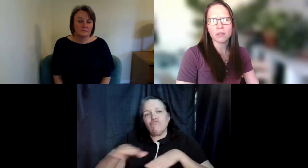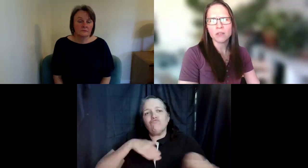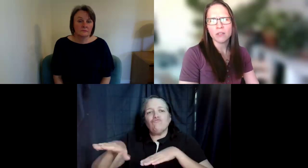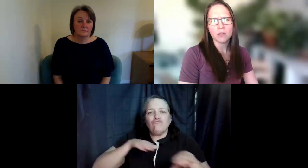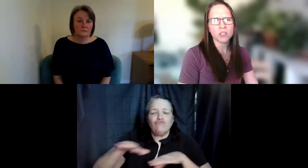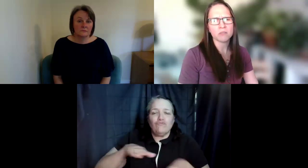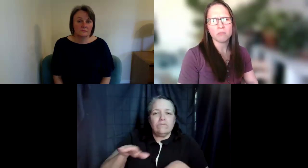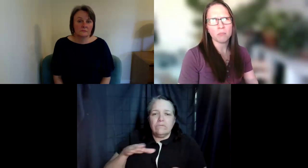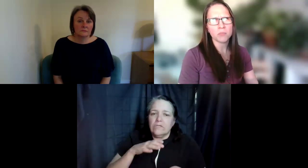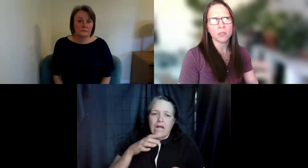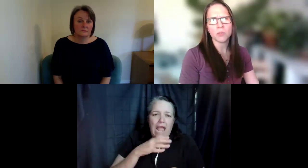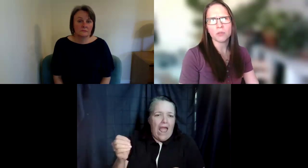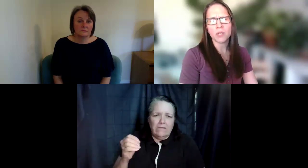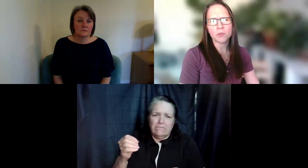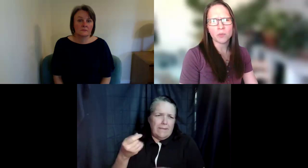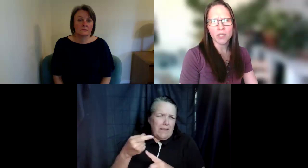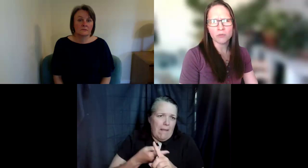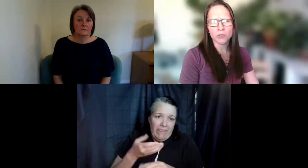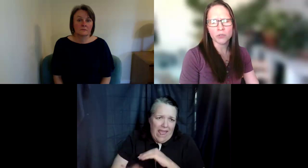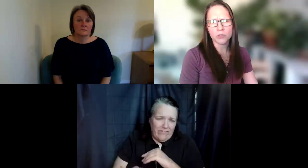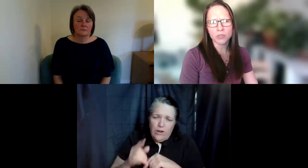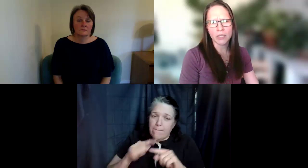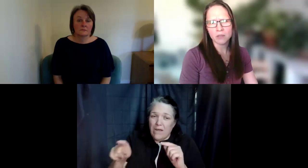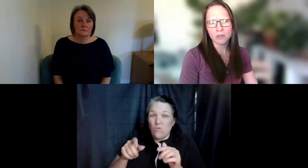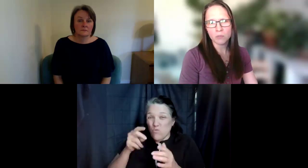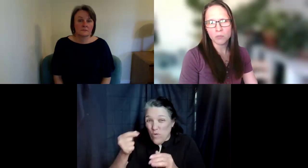have been just typical abdomen pain from a surgical site.